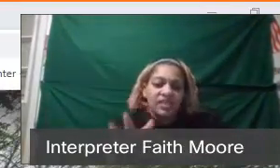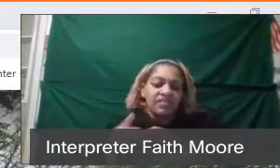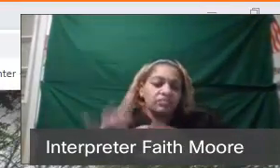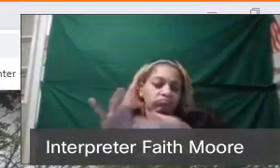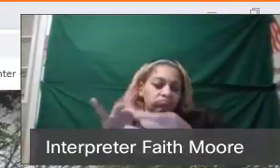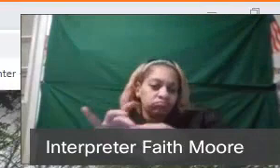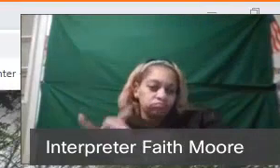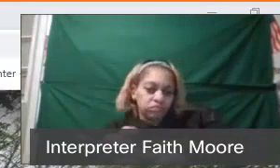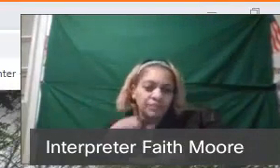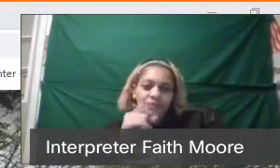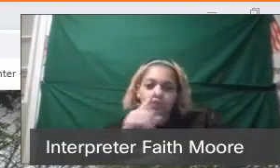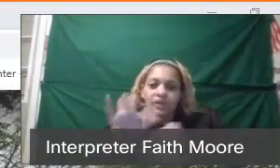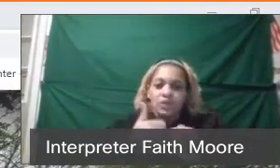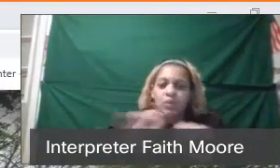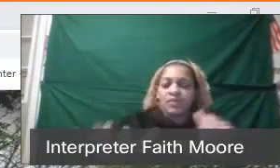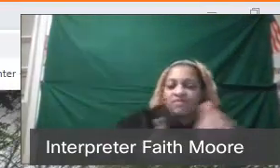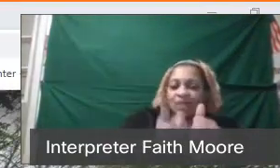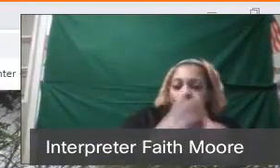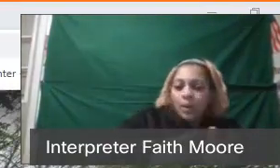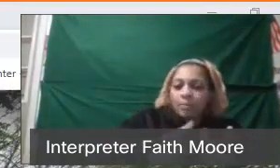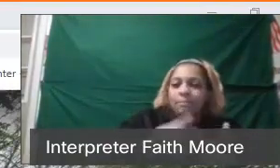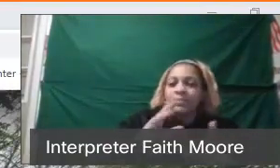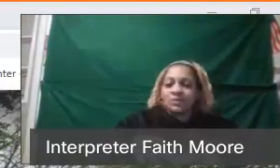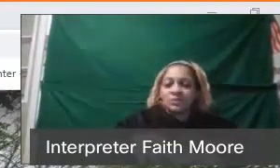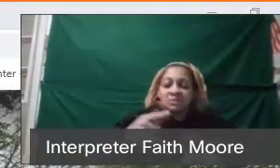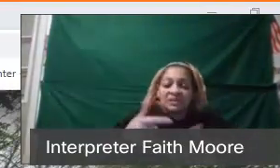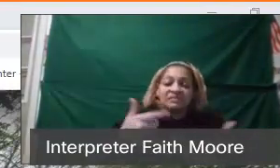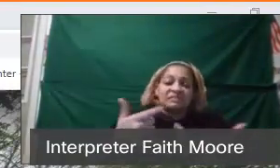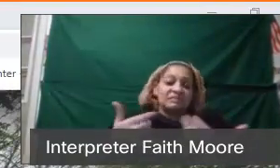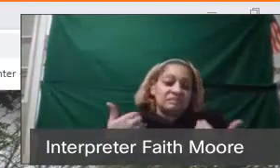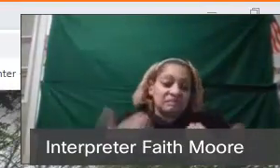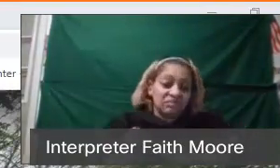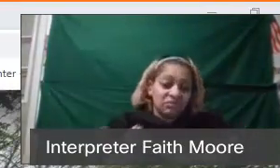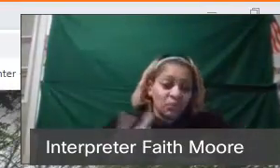Follow up with those folks, maybe we can get in 1 or 2 more and then follow up with the rest.